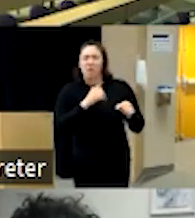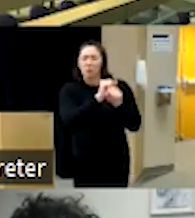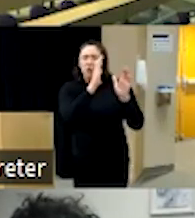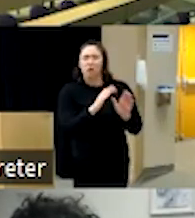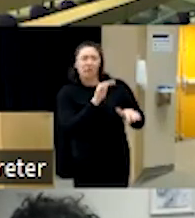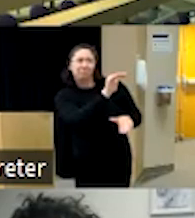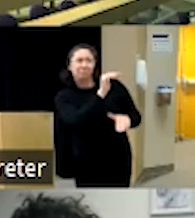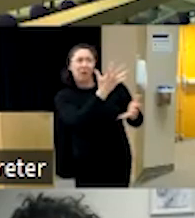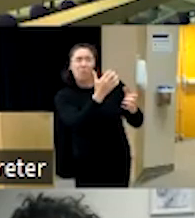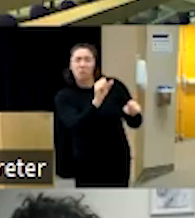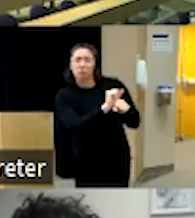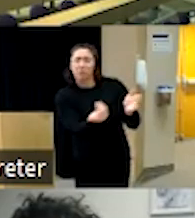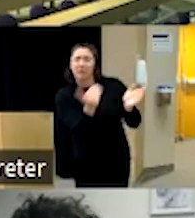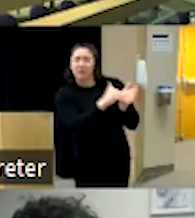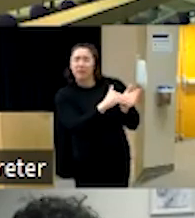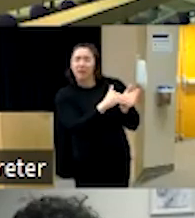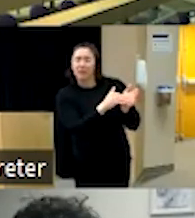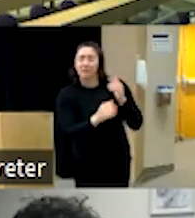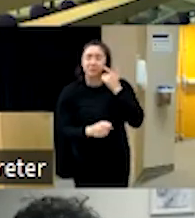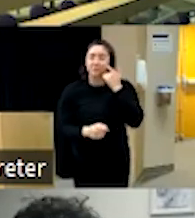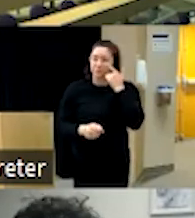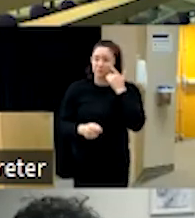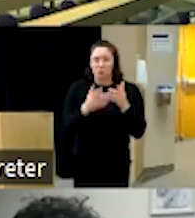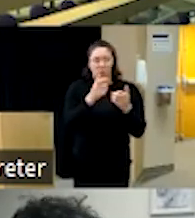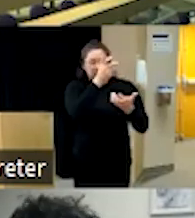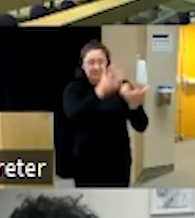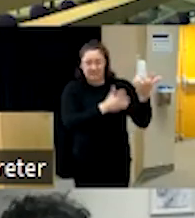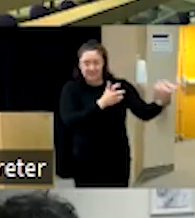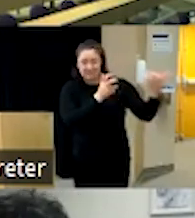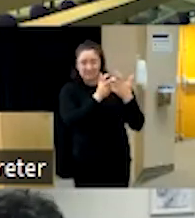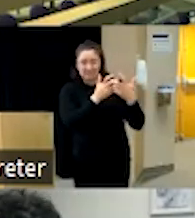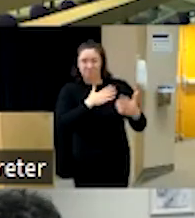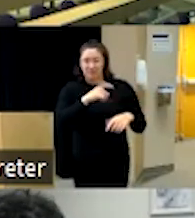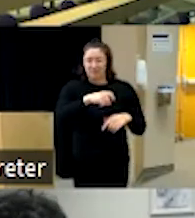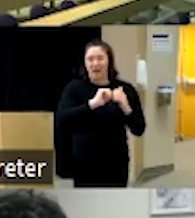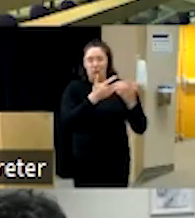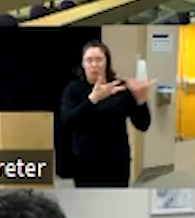want to have my workplace adjusted according to my needs or how do I talk with my family